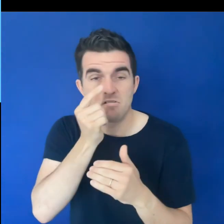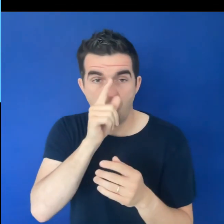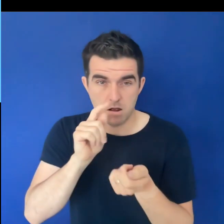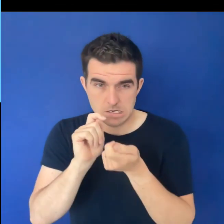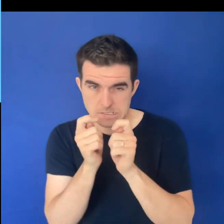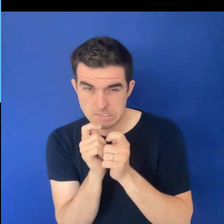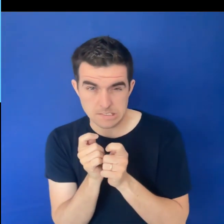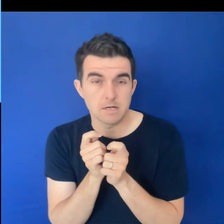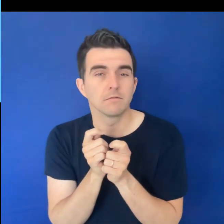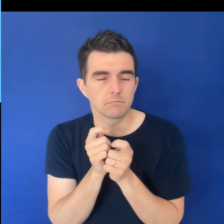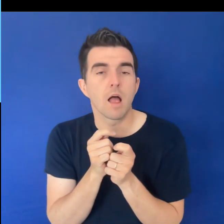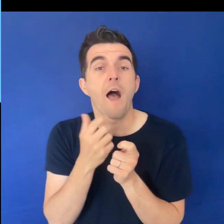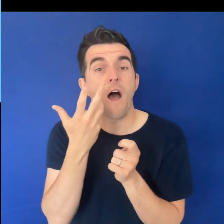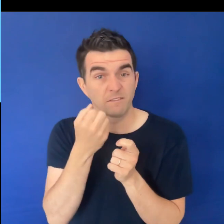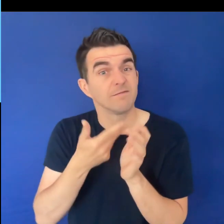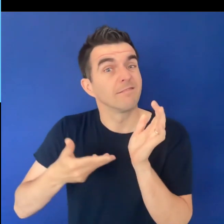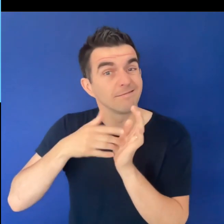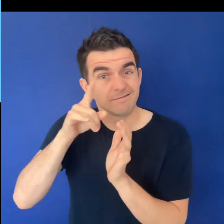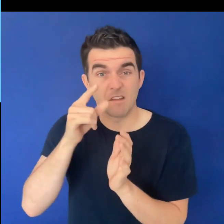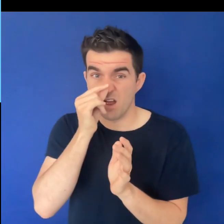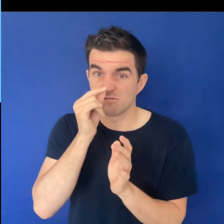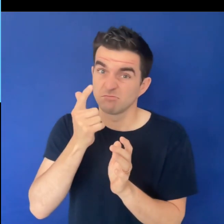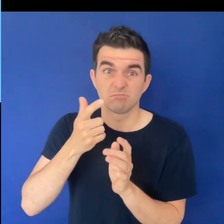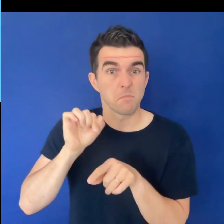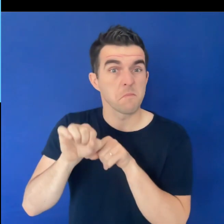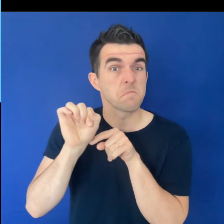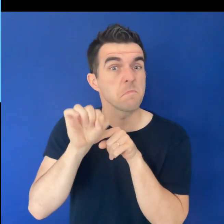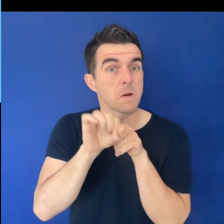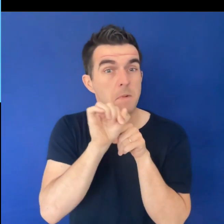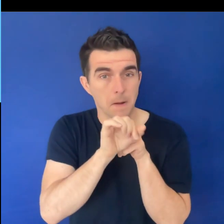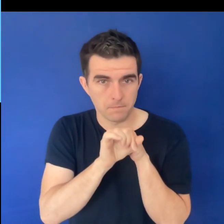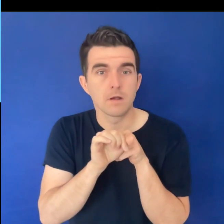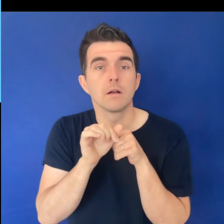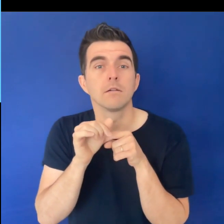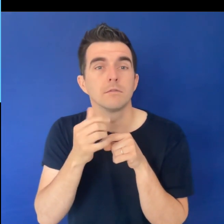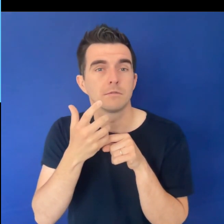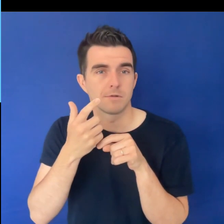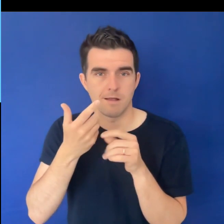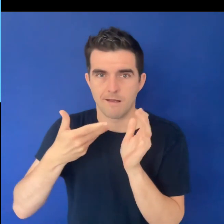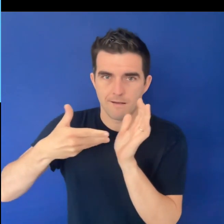So to recap, there's an invincibility mode, parry and counter-attack timing adjustments,